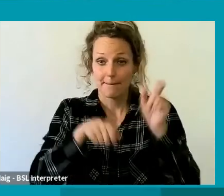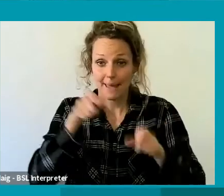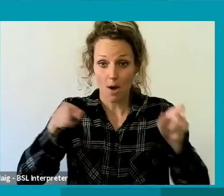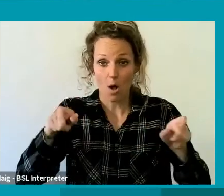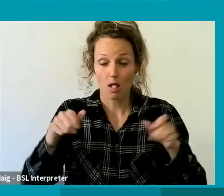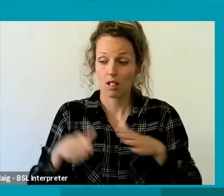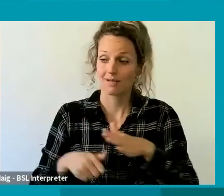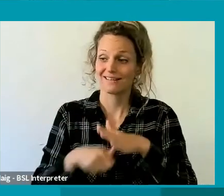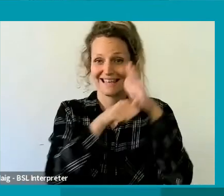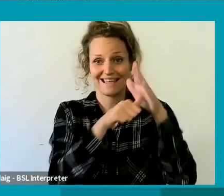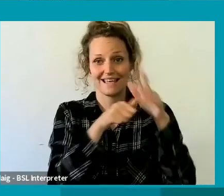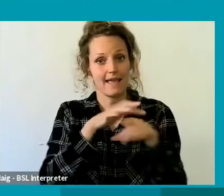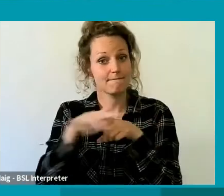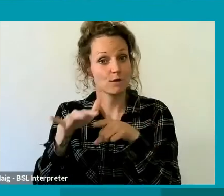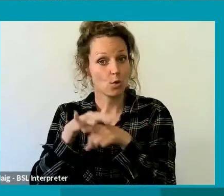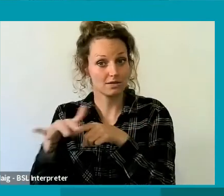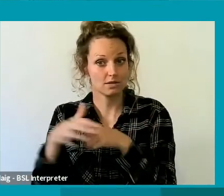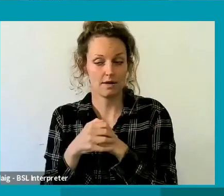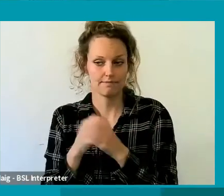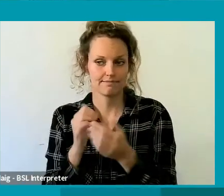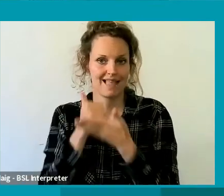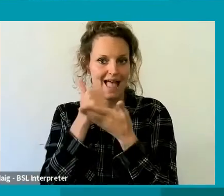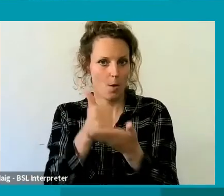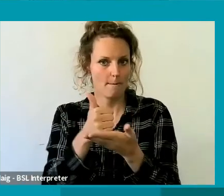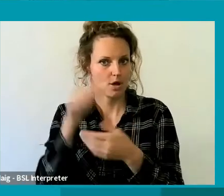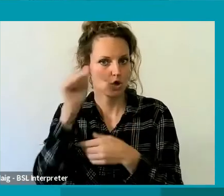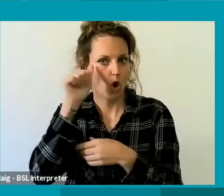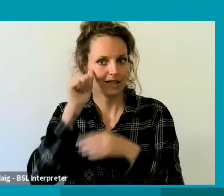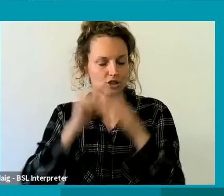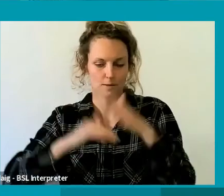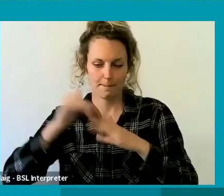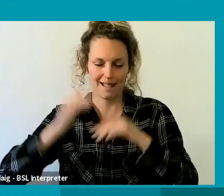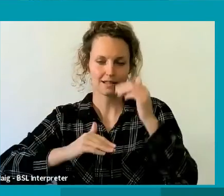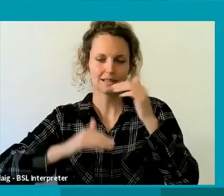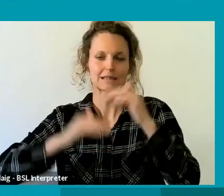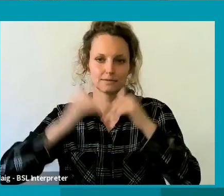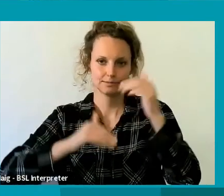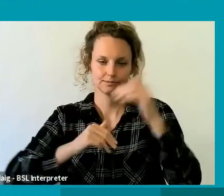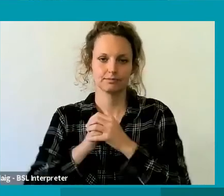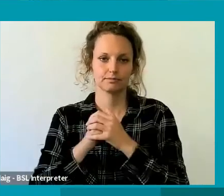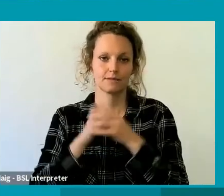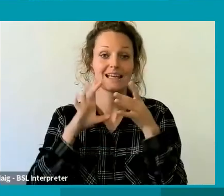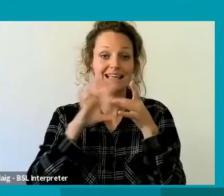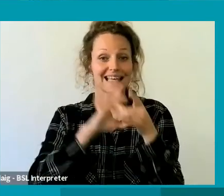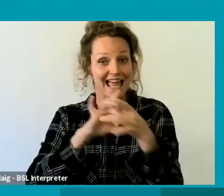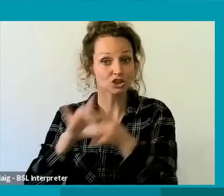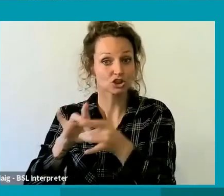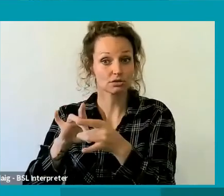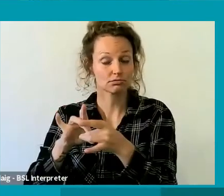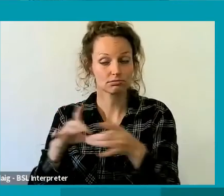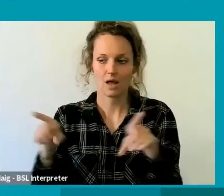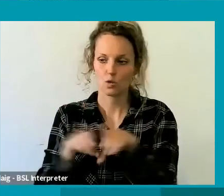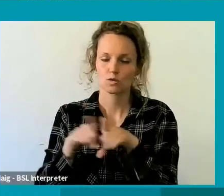It helps to build knowledge. It helps to build connection and a sense of community.